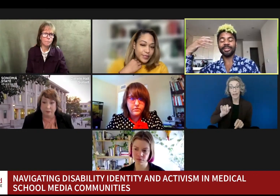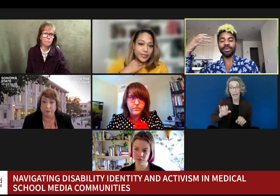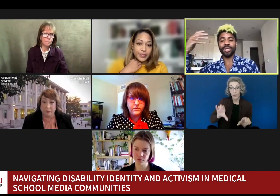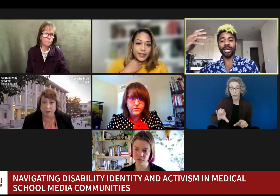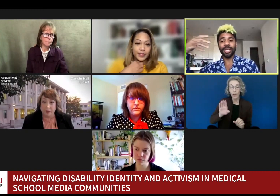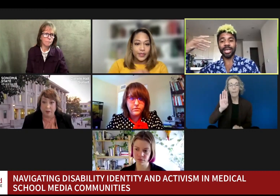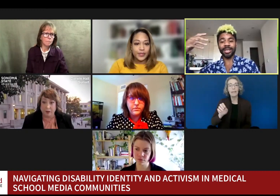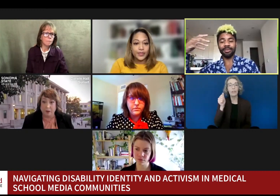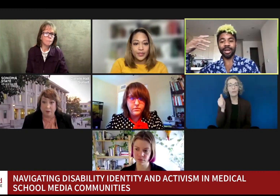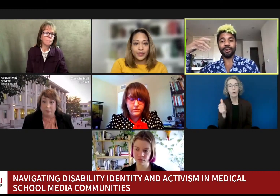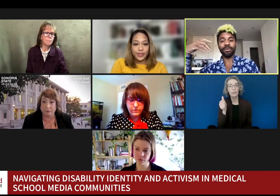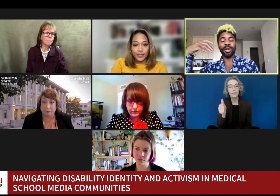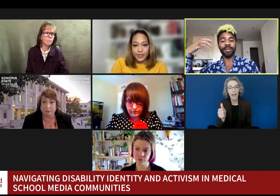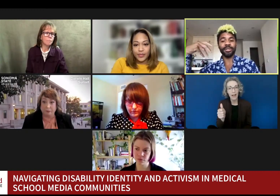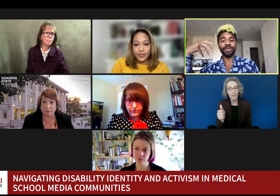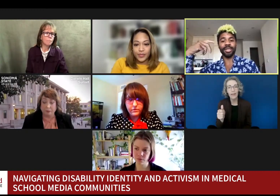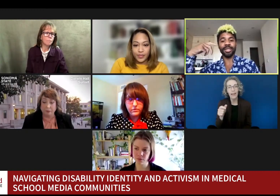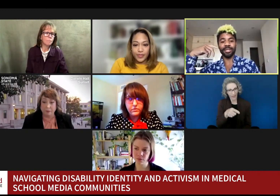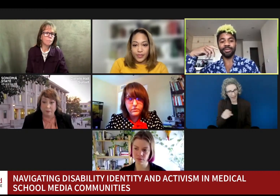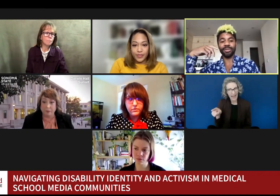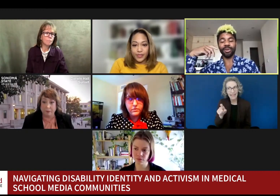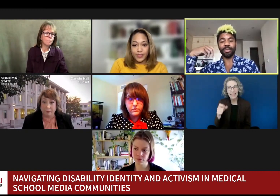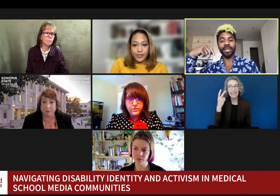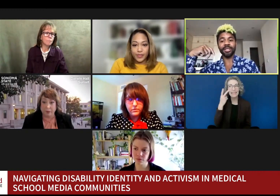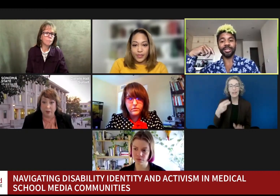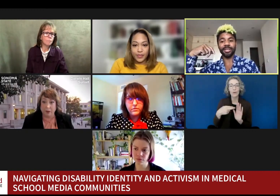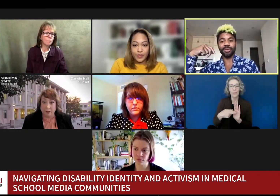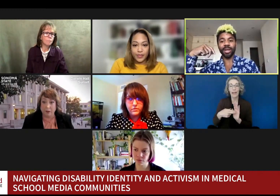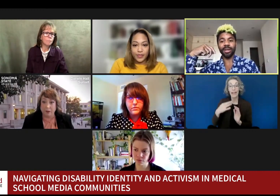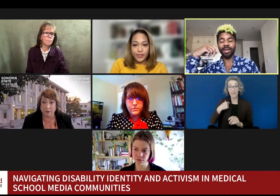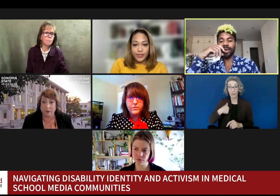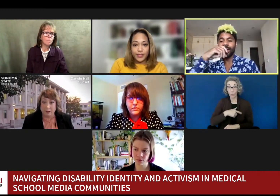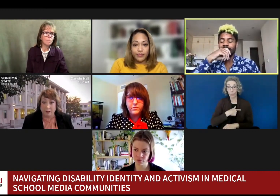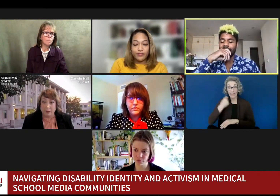So if we're shutting that down, how are we also doing a disservice to our patients as well?